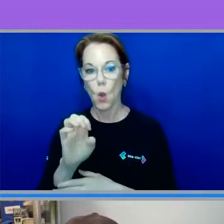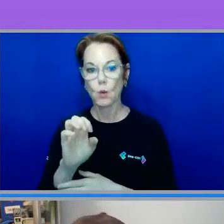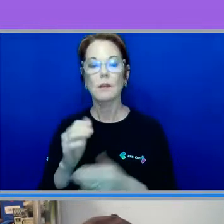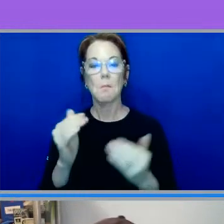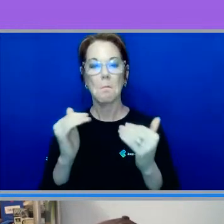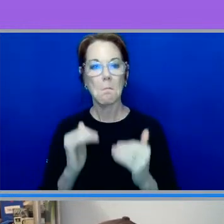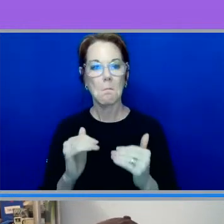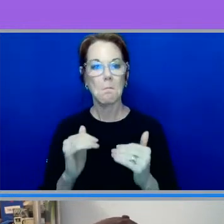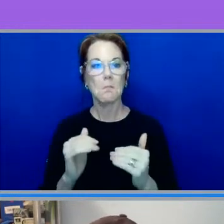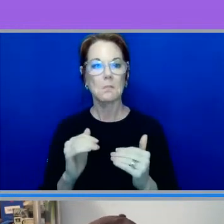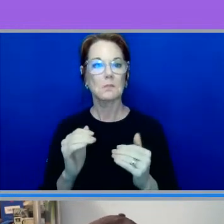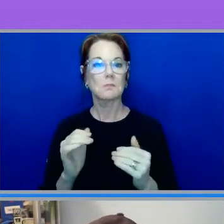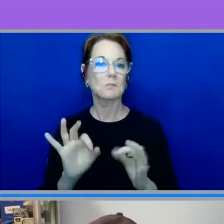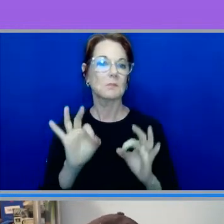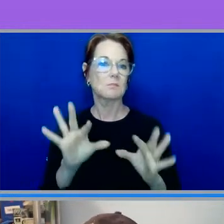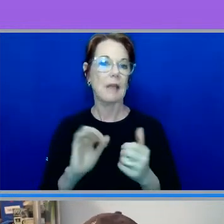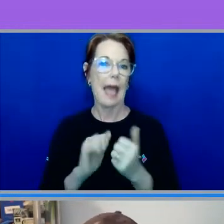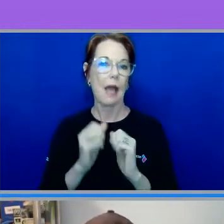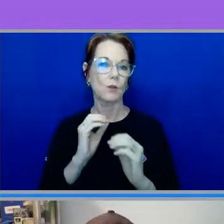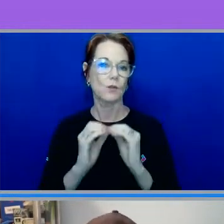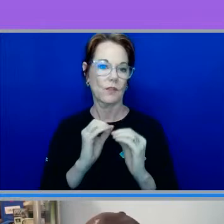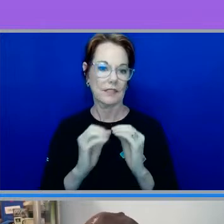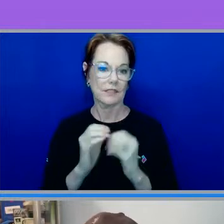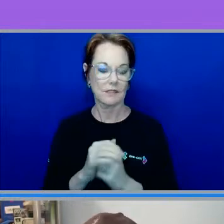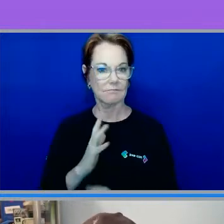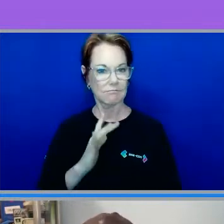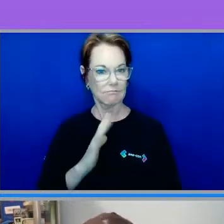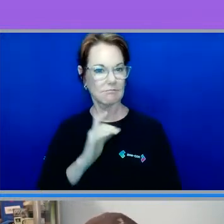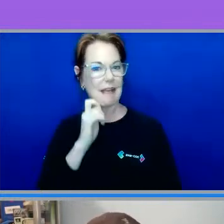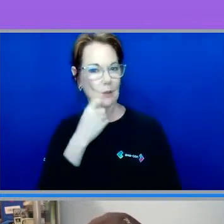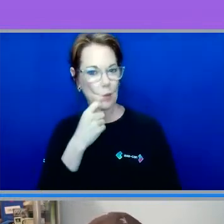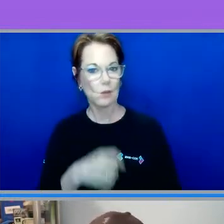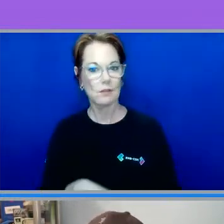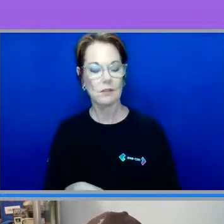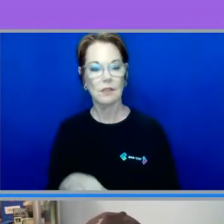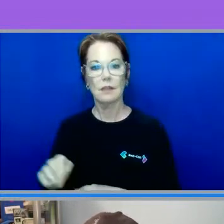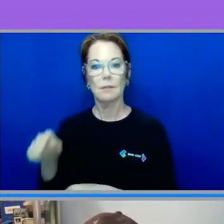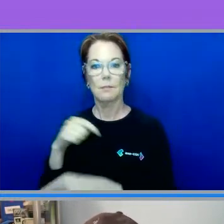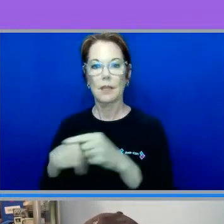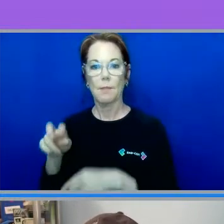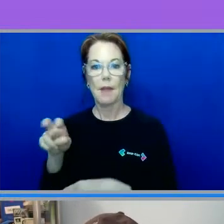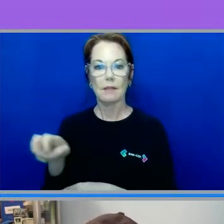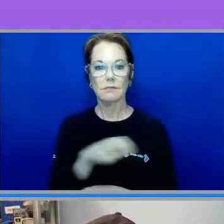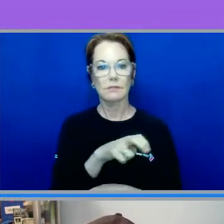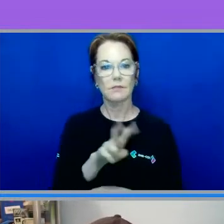for fixing this. Fixing this issue. So that's super cool too.